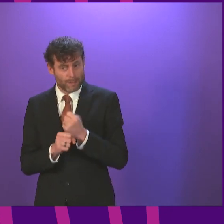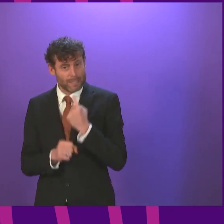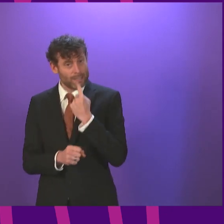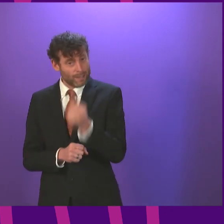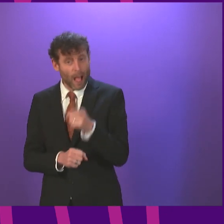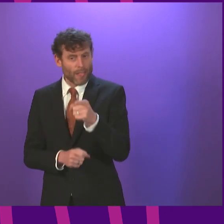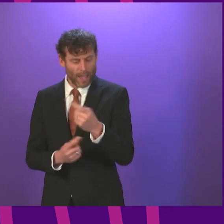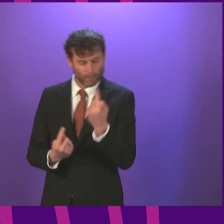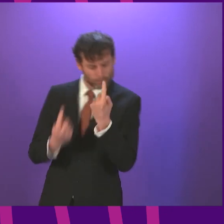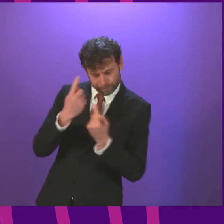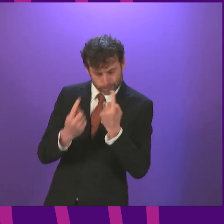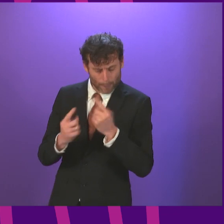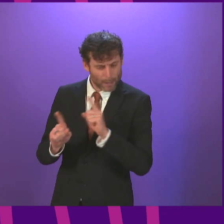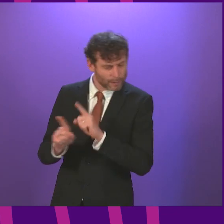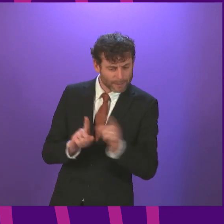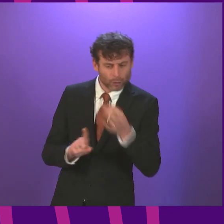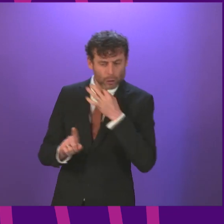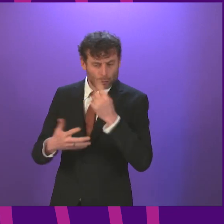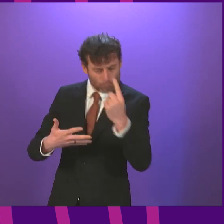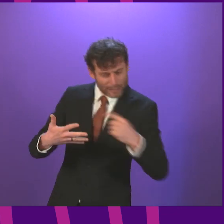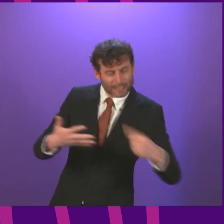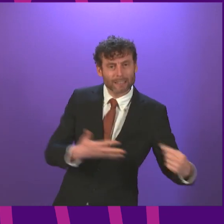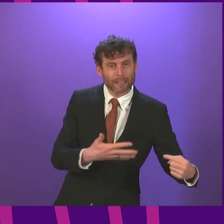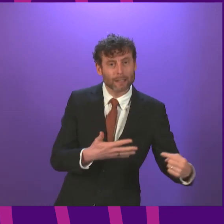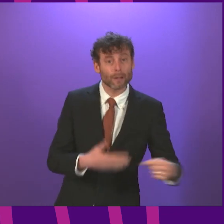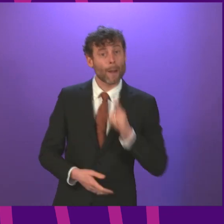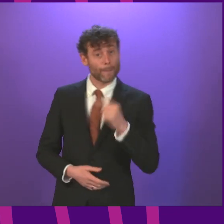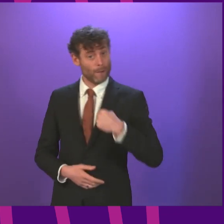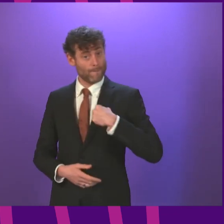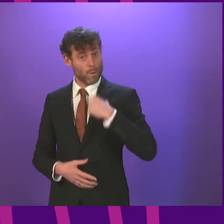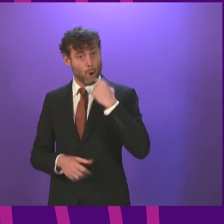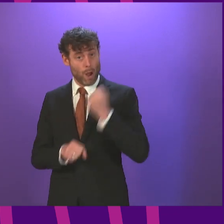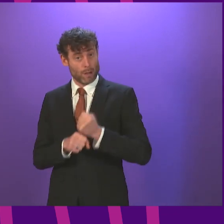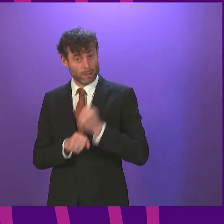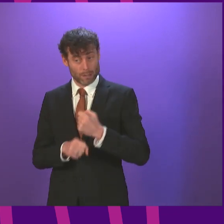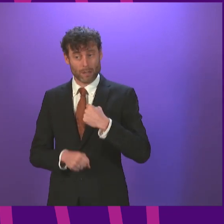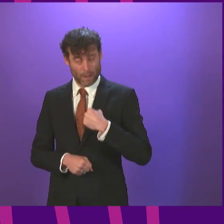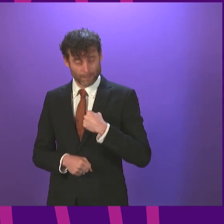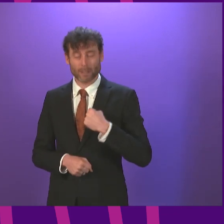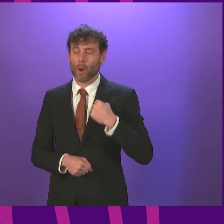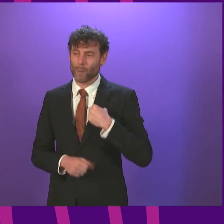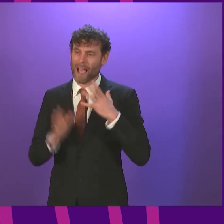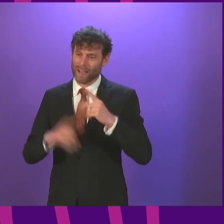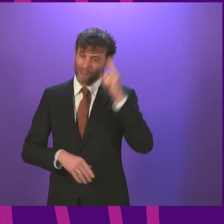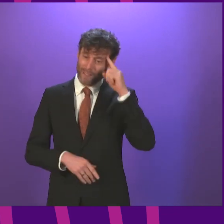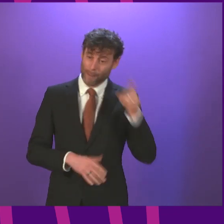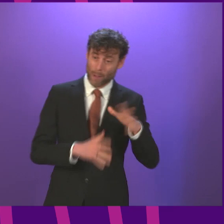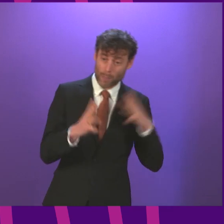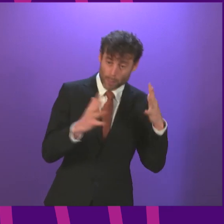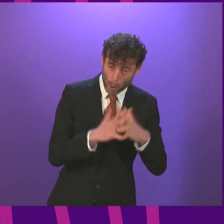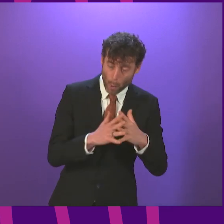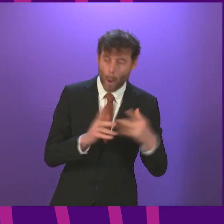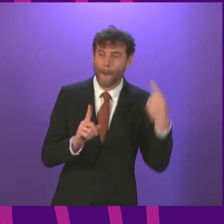of the Government’s wider interests and the wider public interest as well. We take account of all of that.